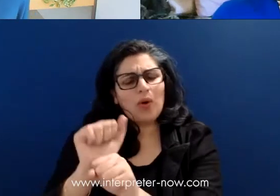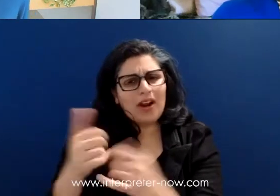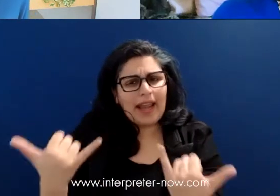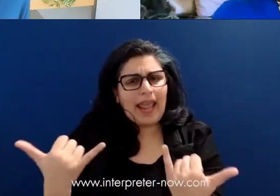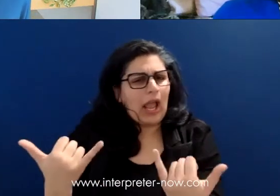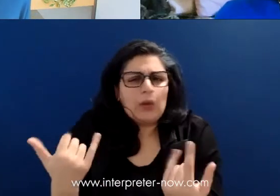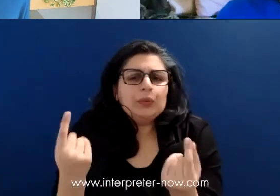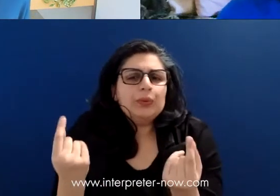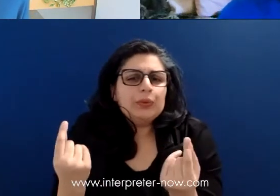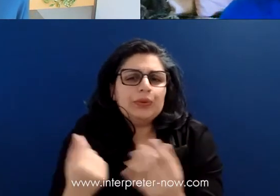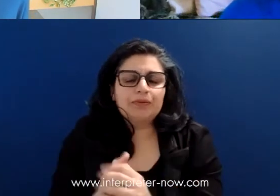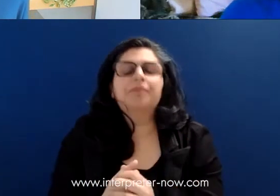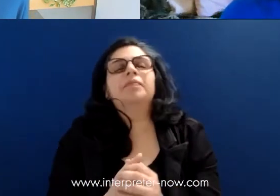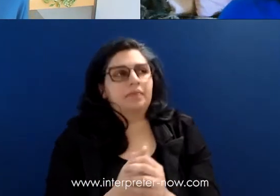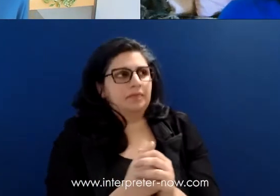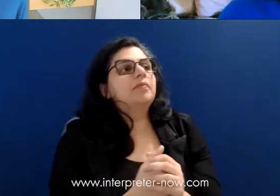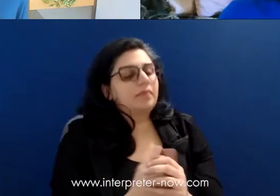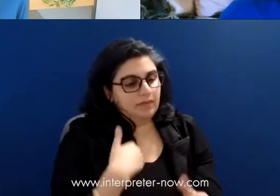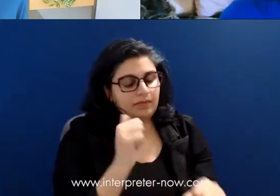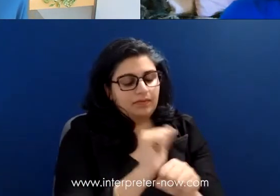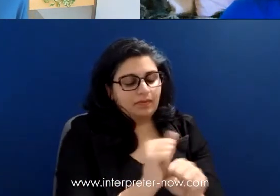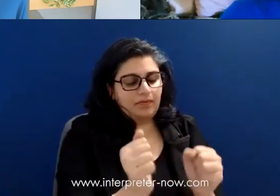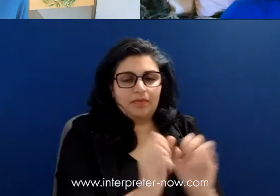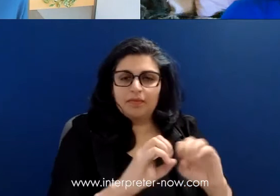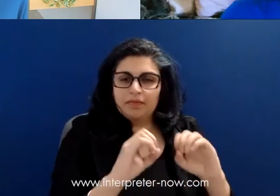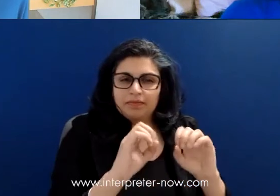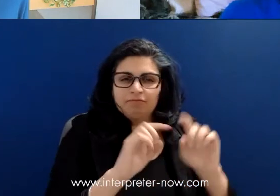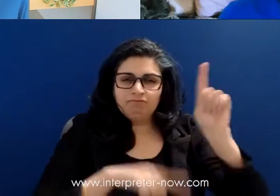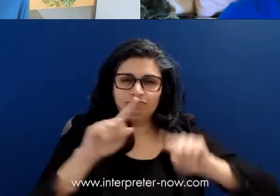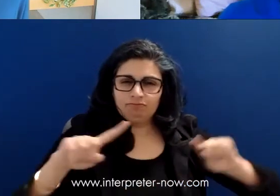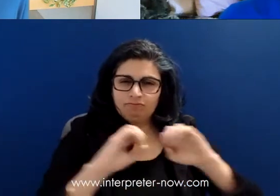I work with organizations across sectors.